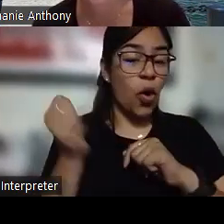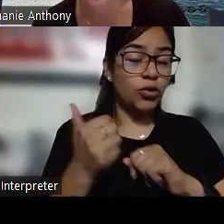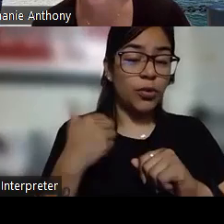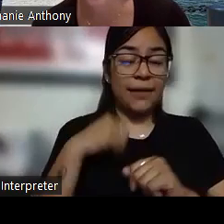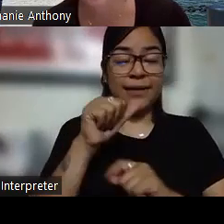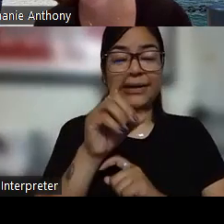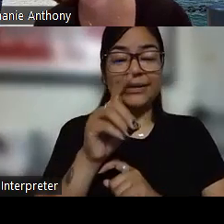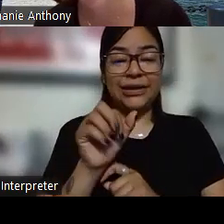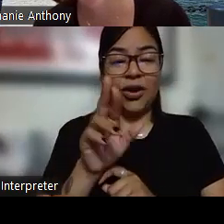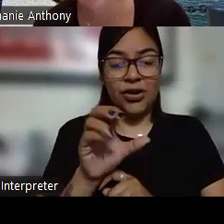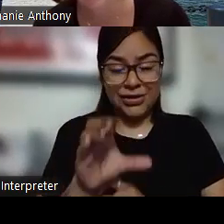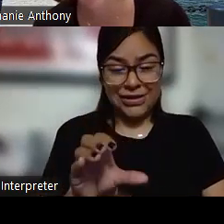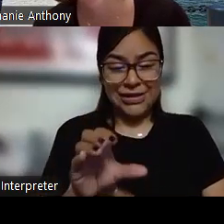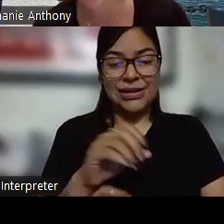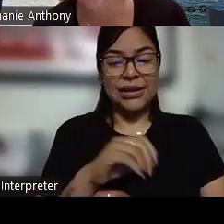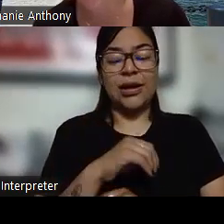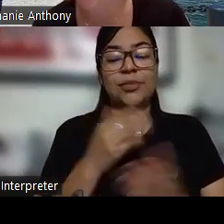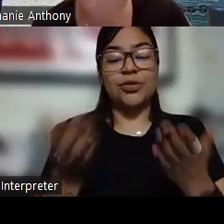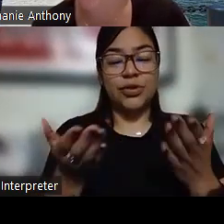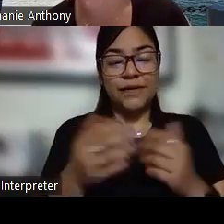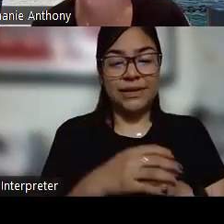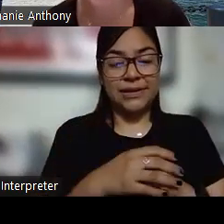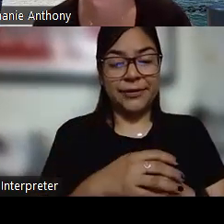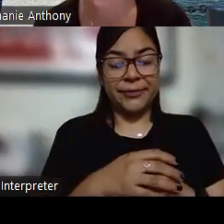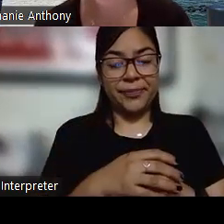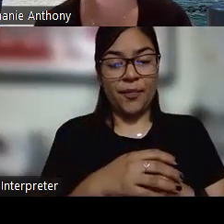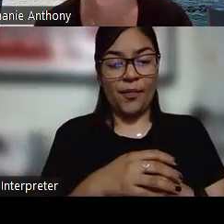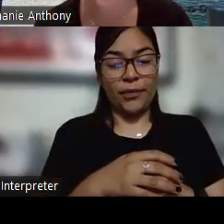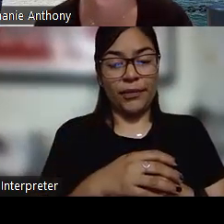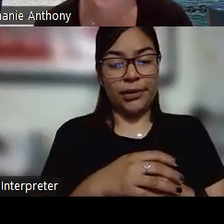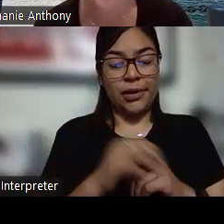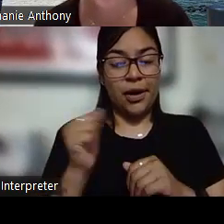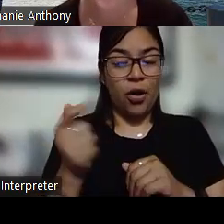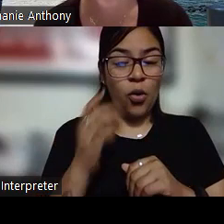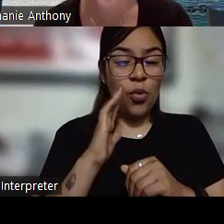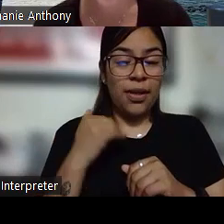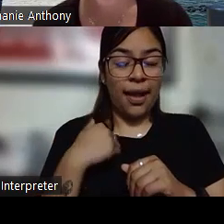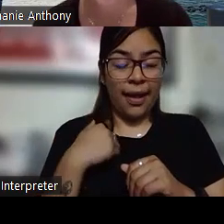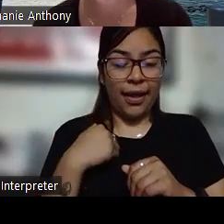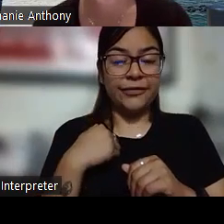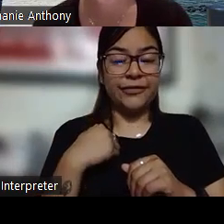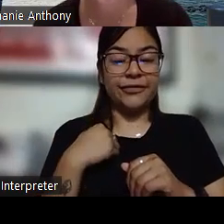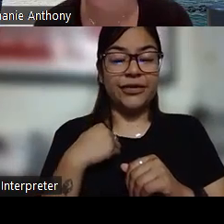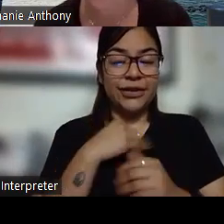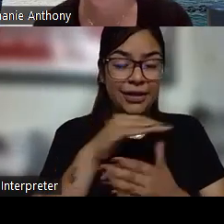every adrc has a plan and resources to strengthen and enhance their core services and no wrong door